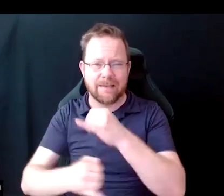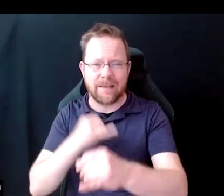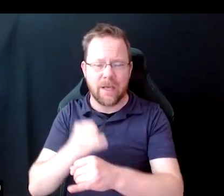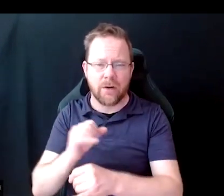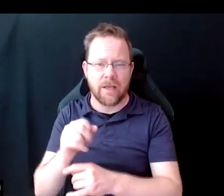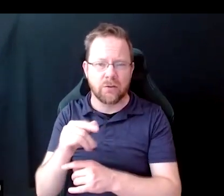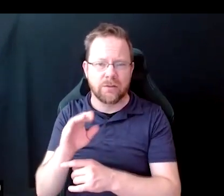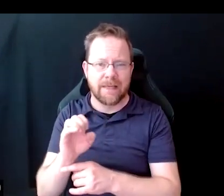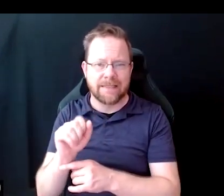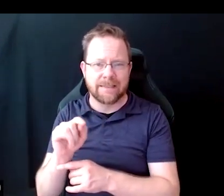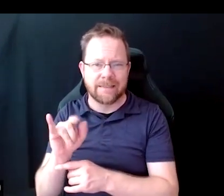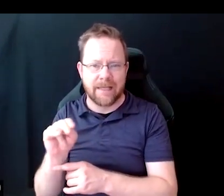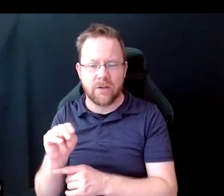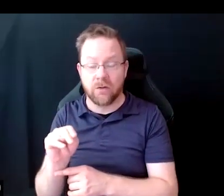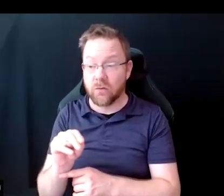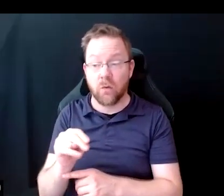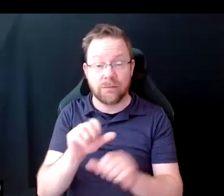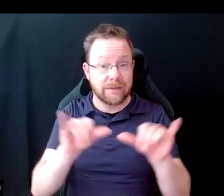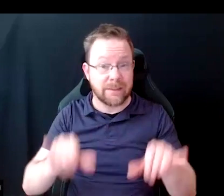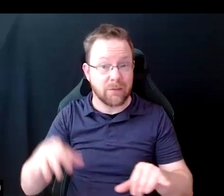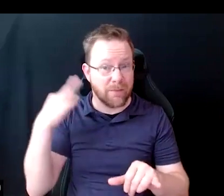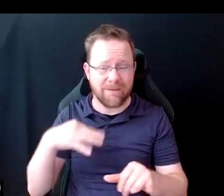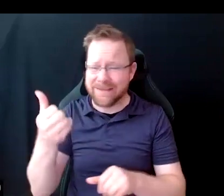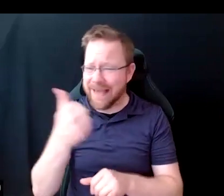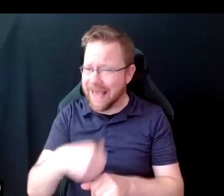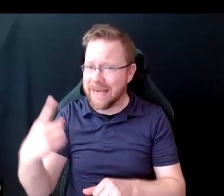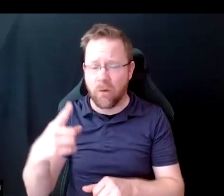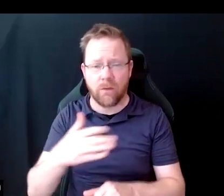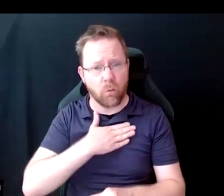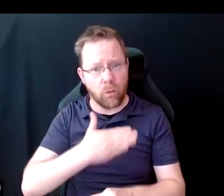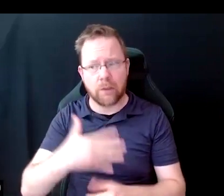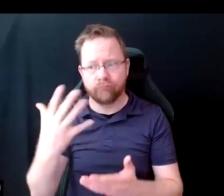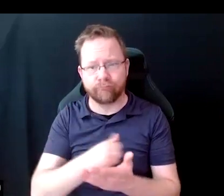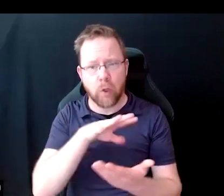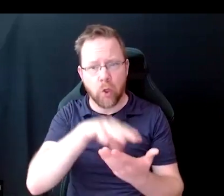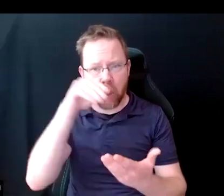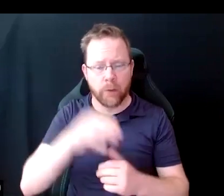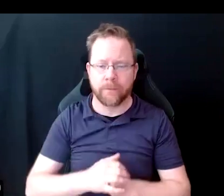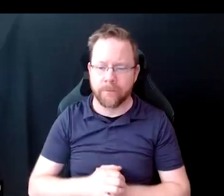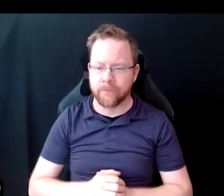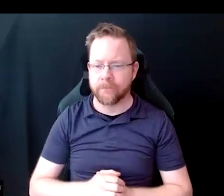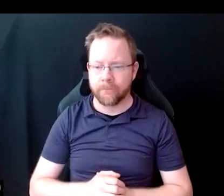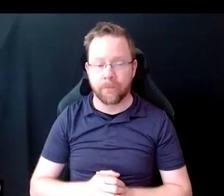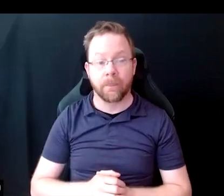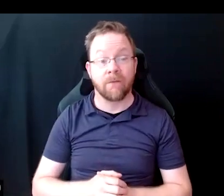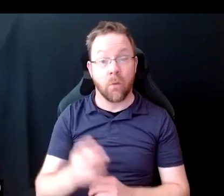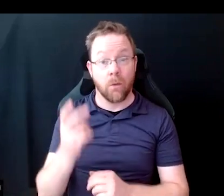Again, this system would be valuable for everyone who takes time to learn it. The other sort of situation for blind flyers,